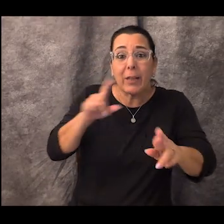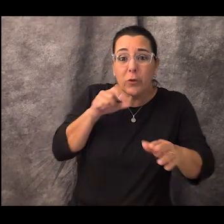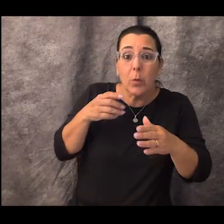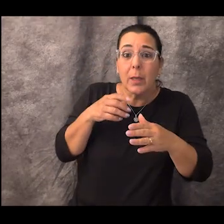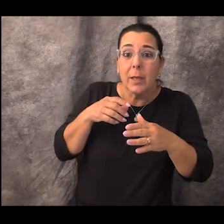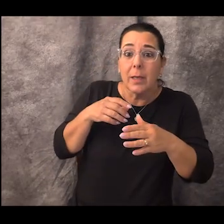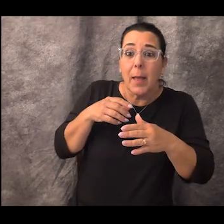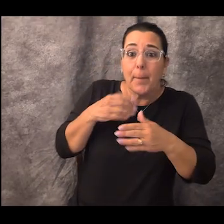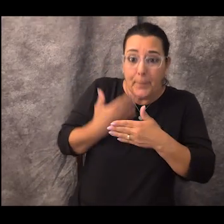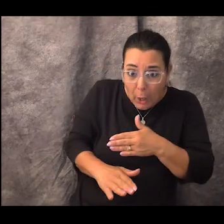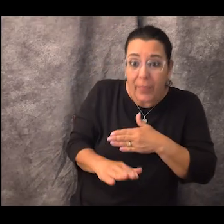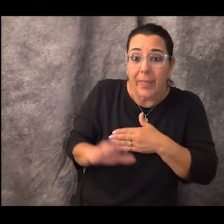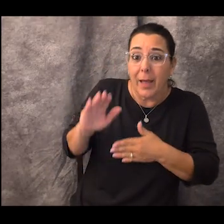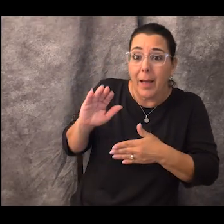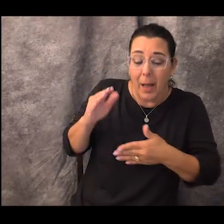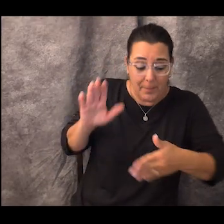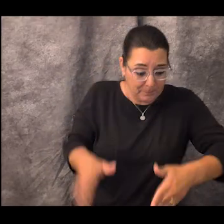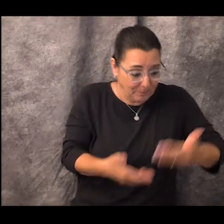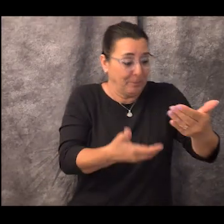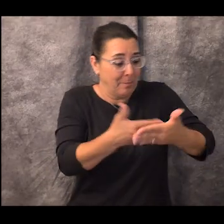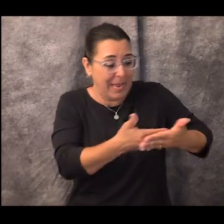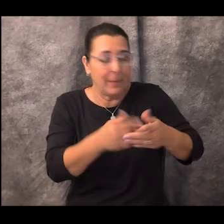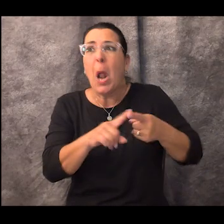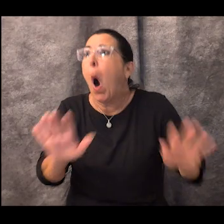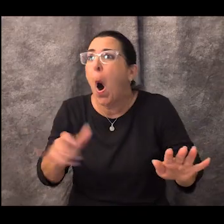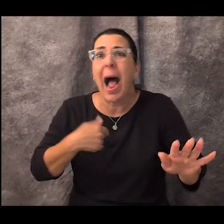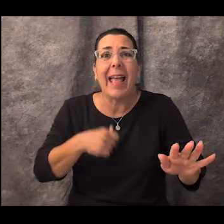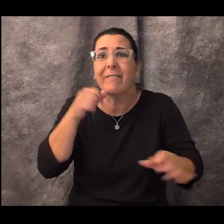and thinking about, I haven't voted today like, that woman is my hero.